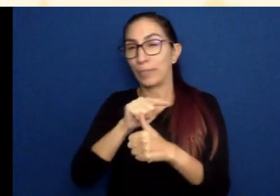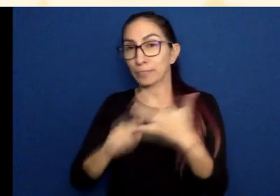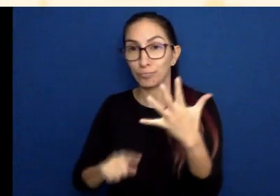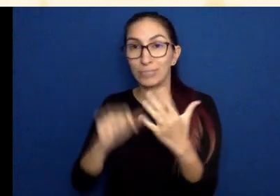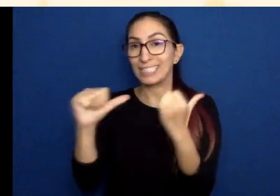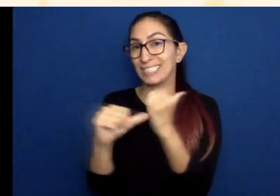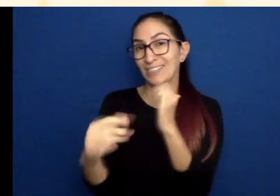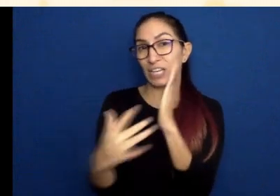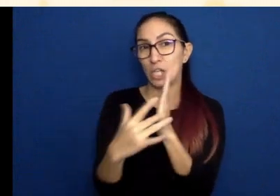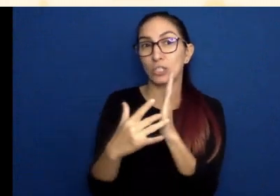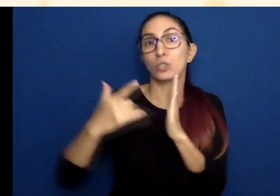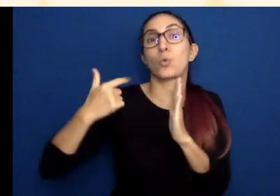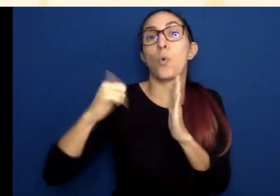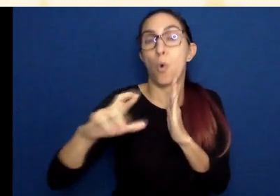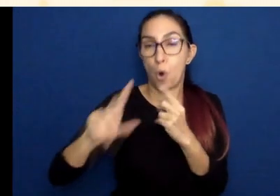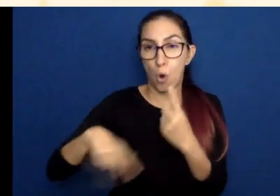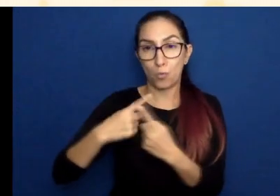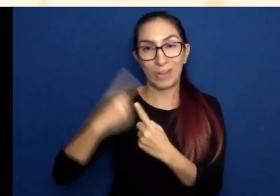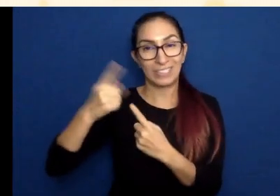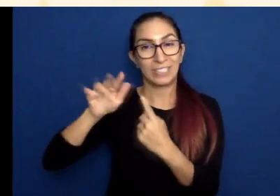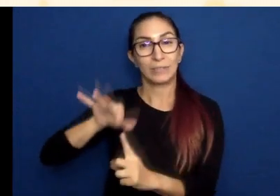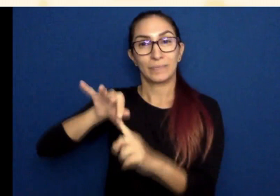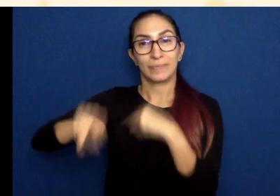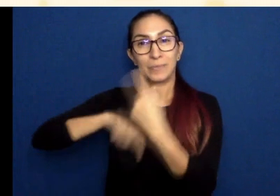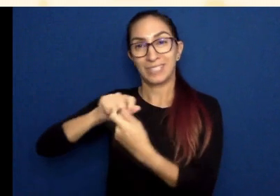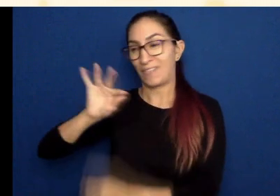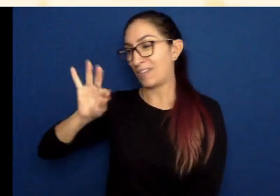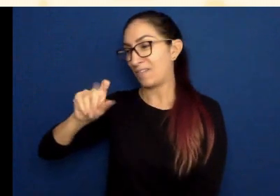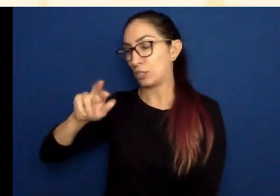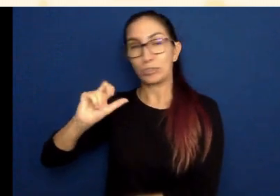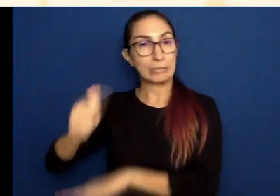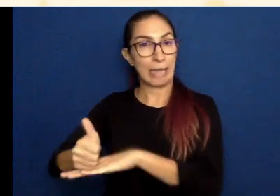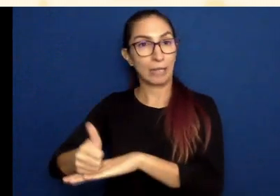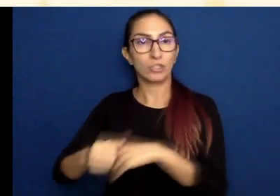or when the following feature is enabled. So these are the assistive technologies and features that we recommend